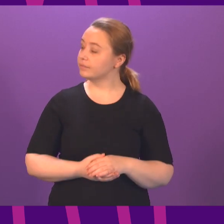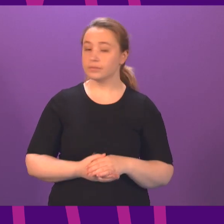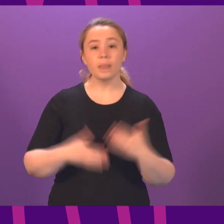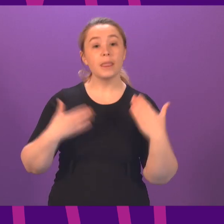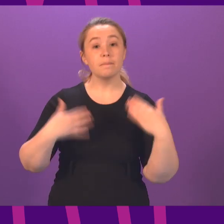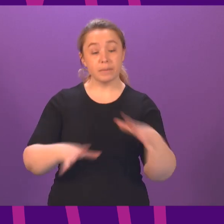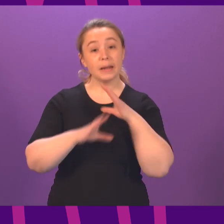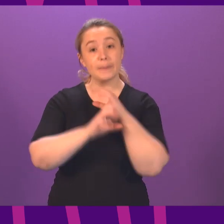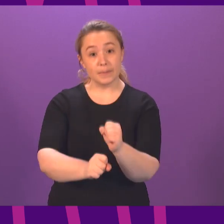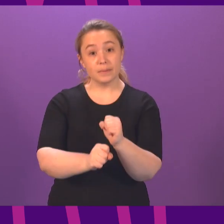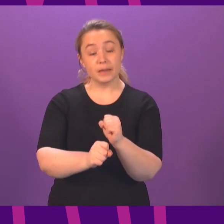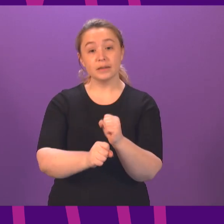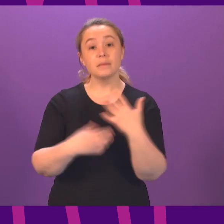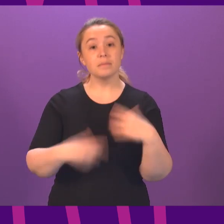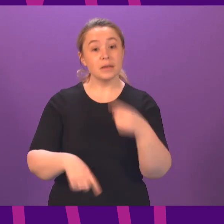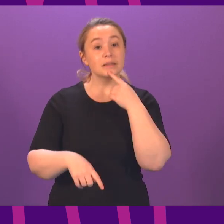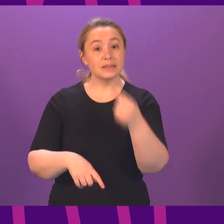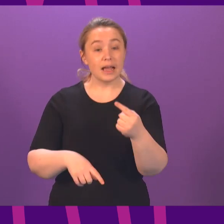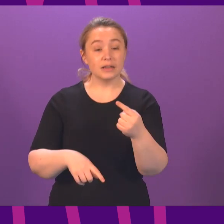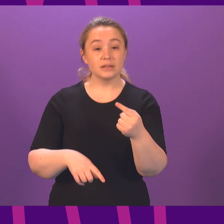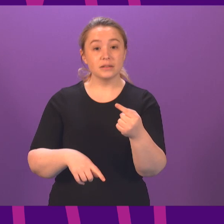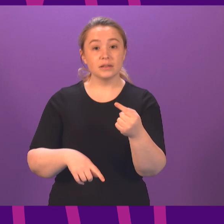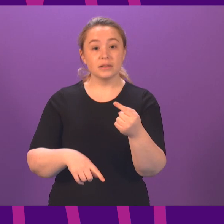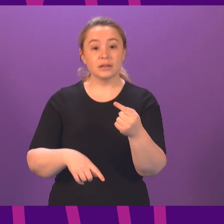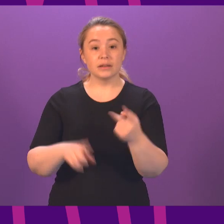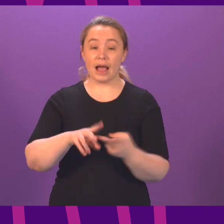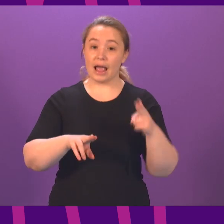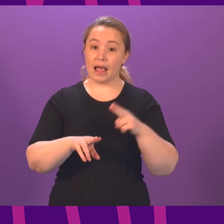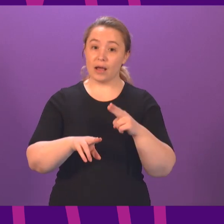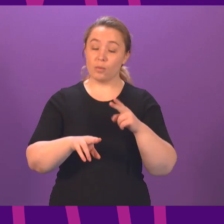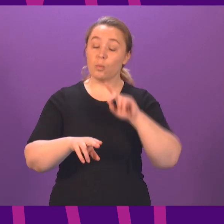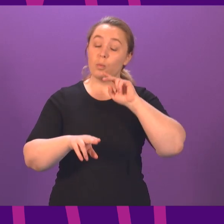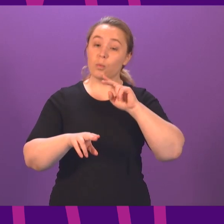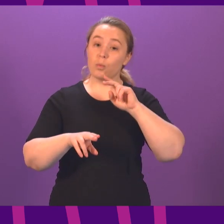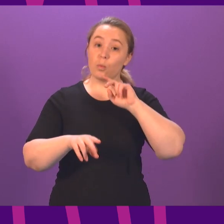made it clear that, if we are returned to government, we will provide free school meals